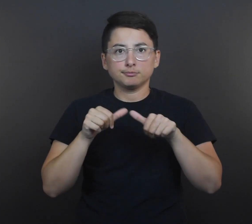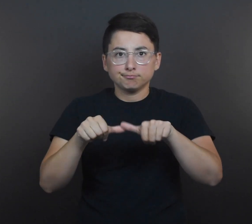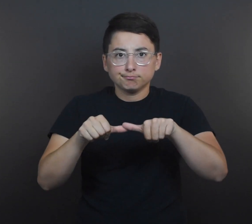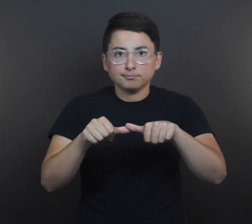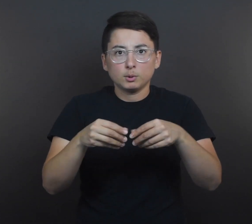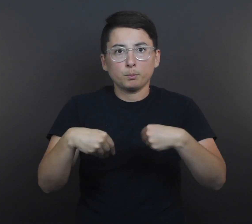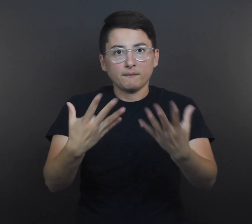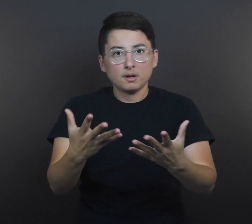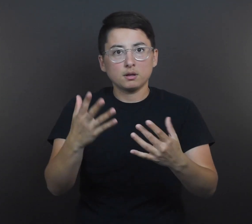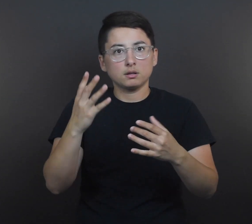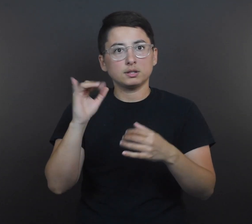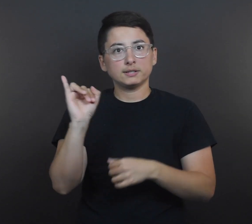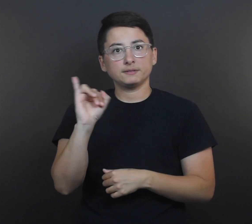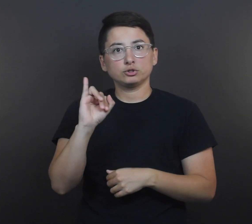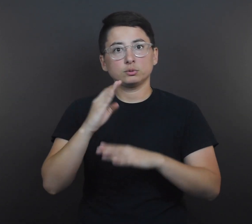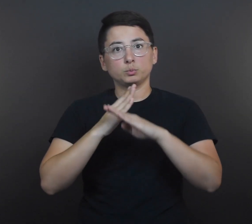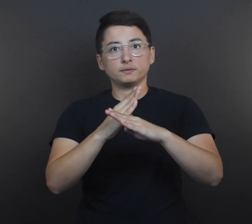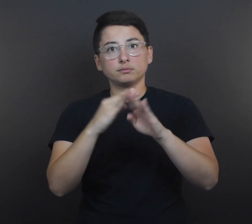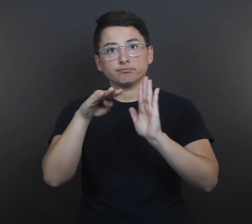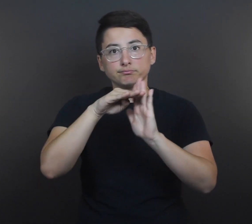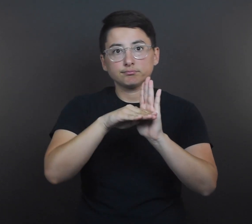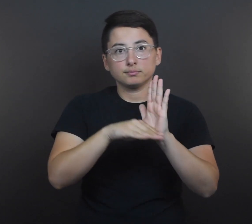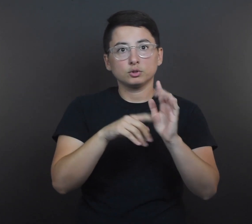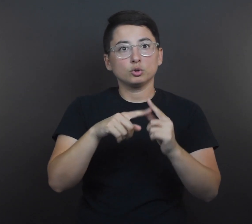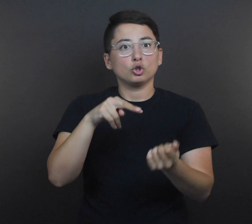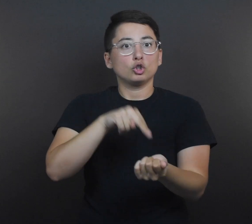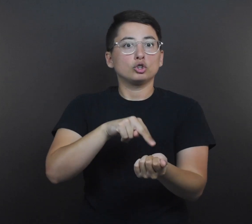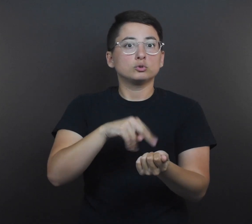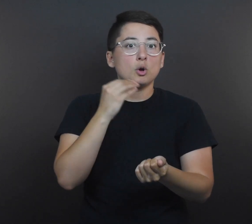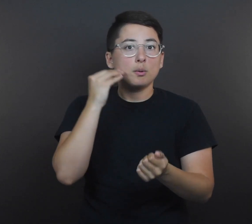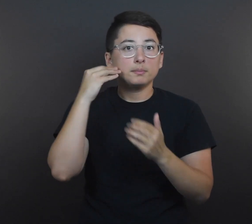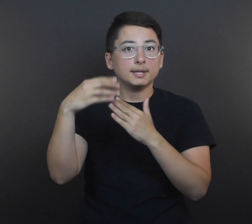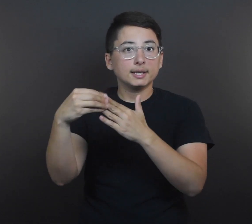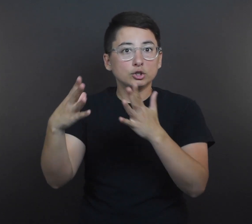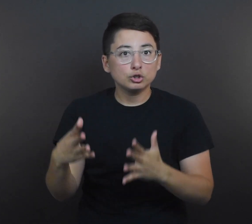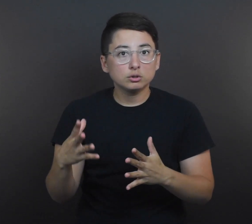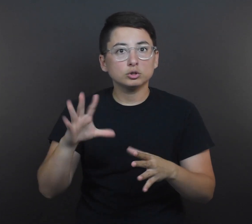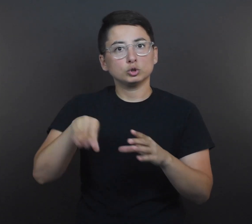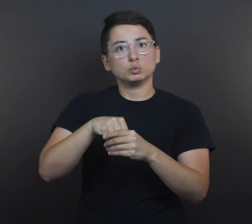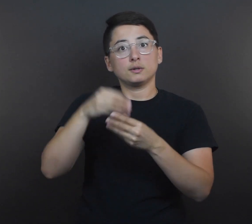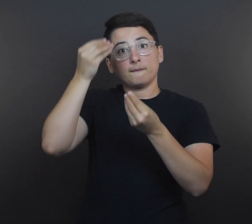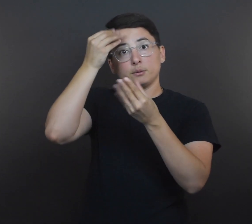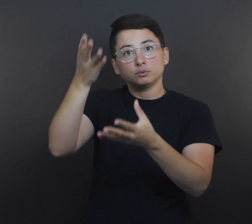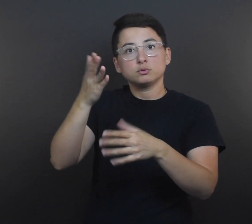“We built on ongoing efforts to provide infection prevention guidance to nursing home leaders,